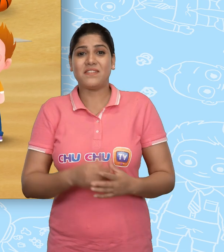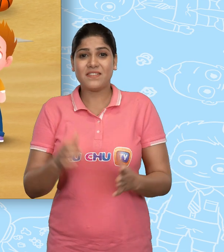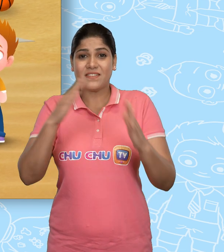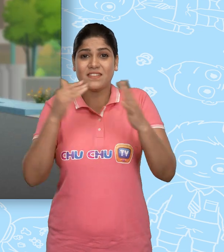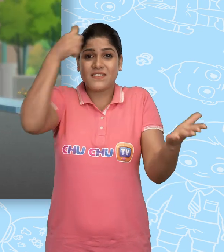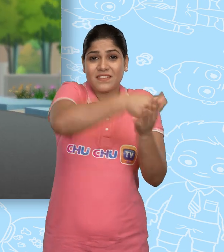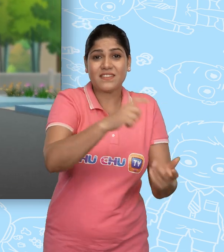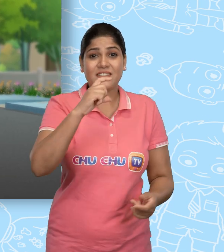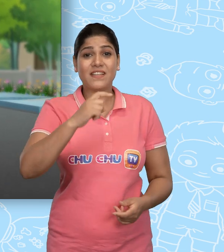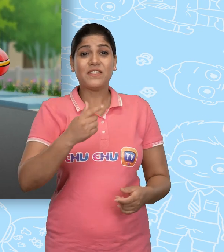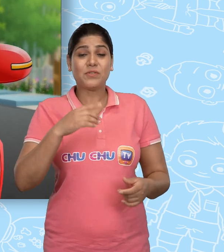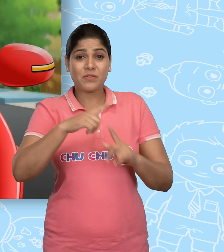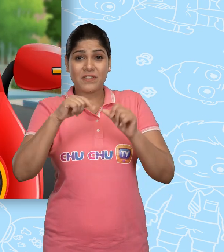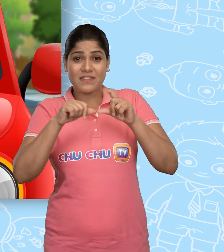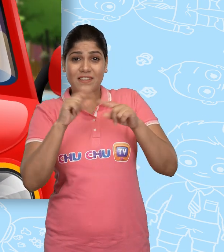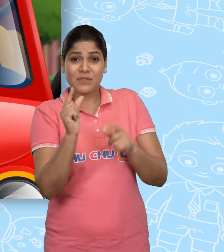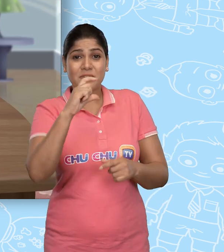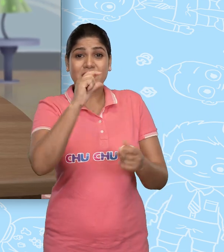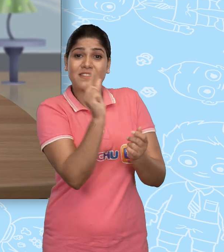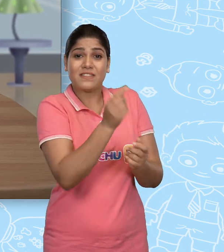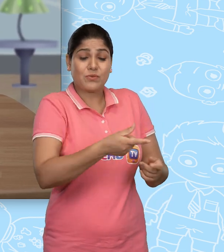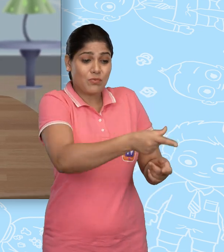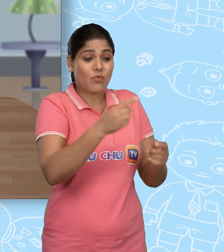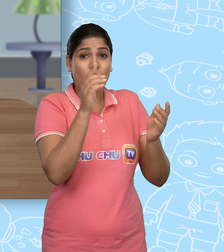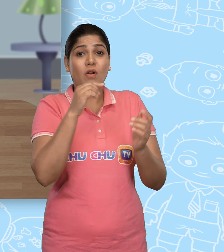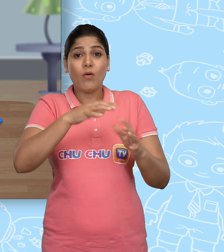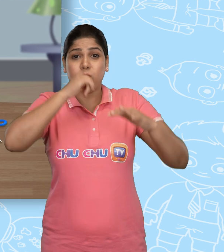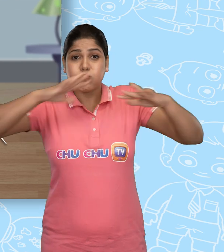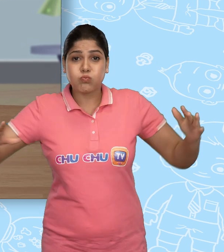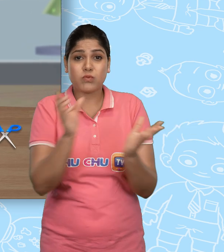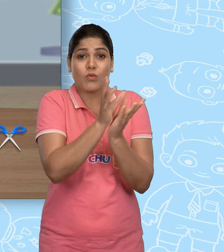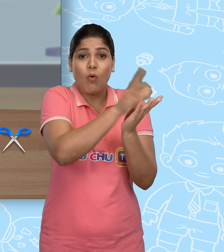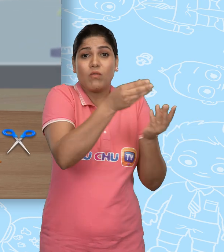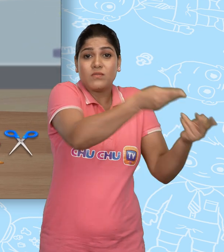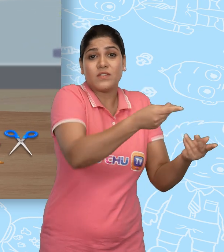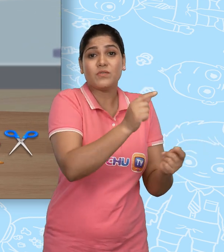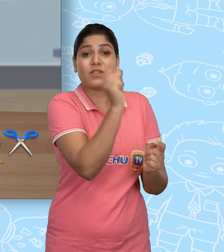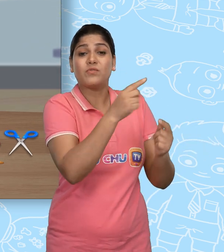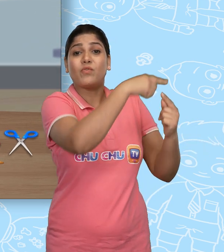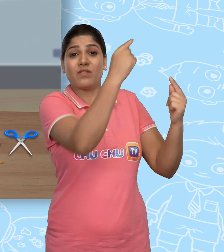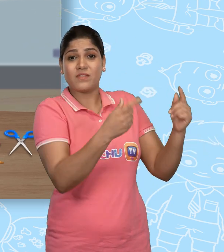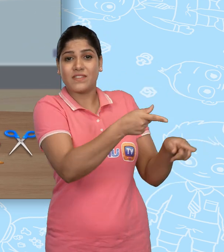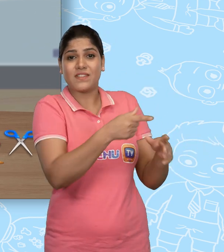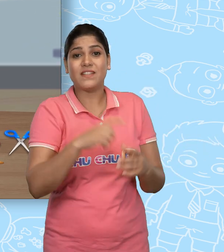When they returned home, Baby Taku gave ChuChu the seashell to use as a decoration.